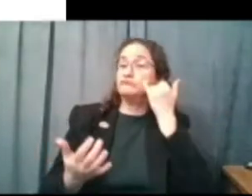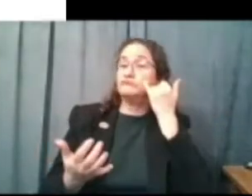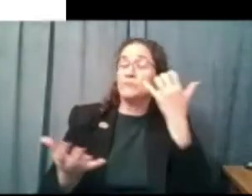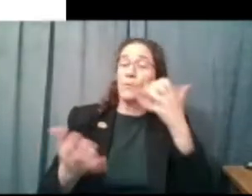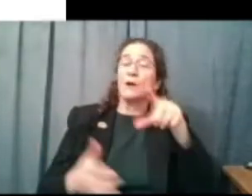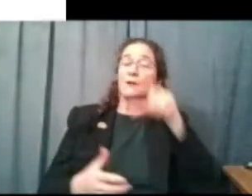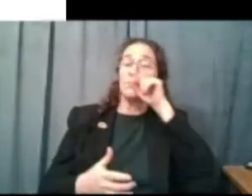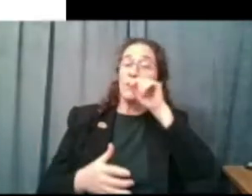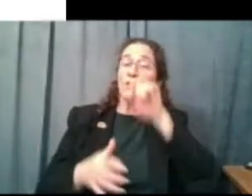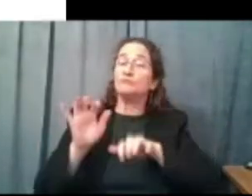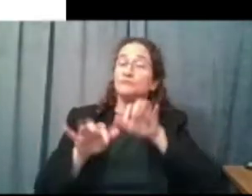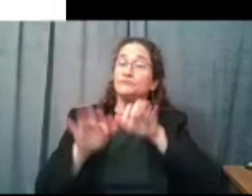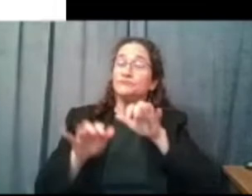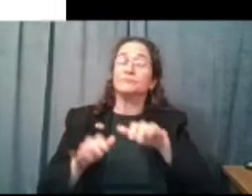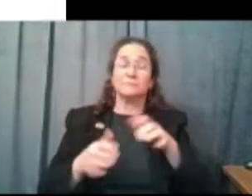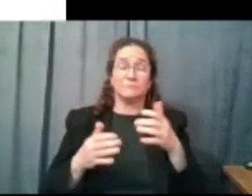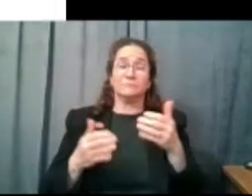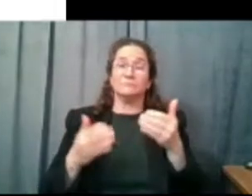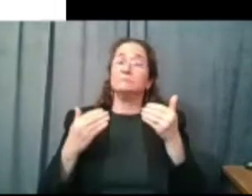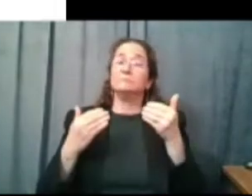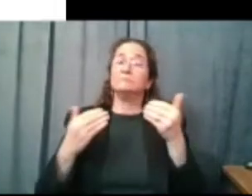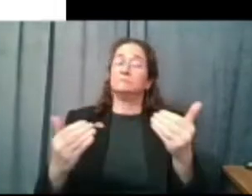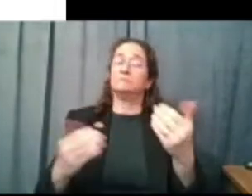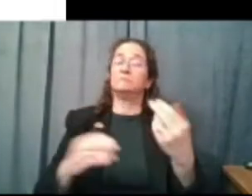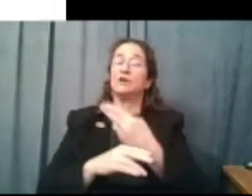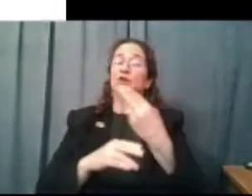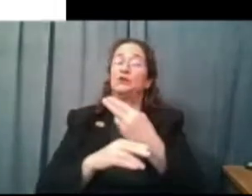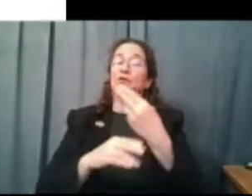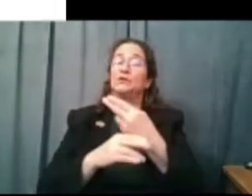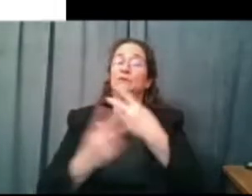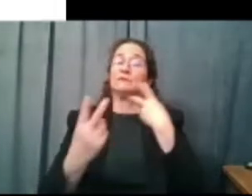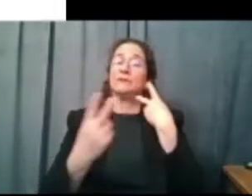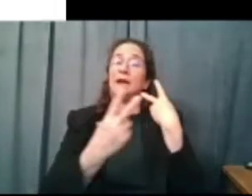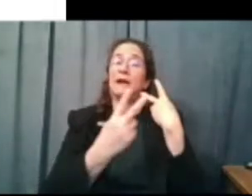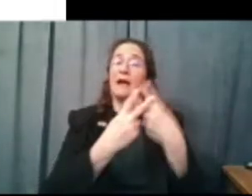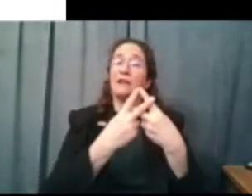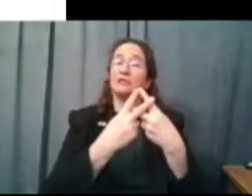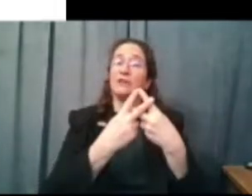feel free to use the hashtag InspirED.